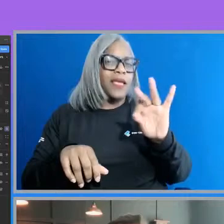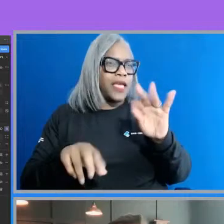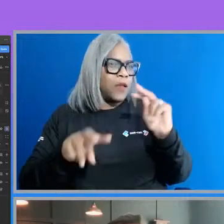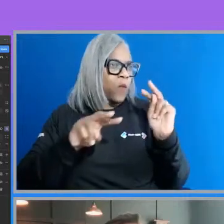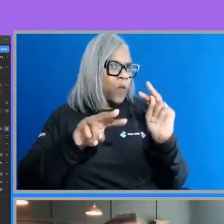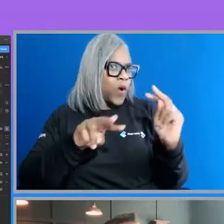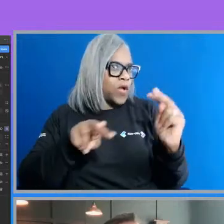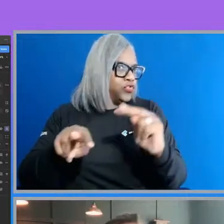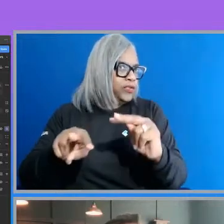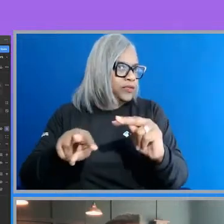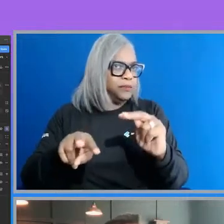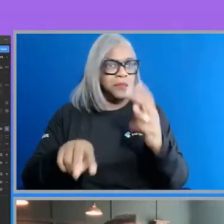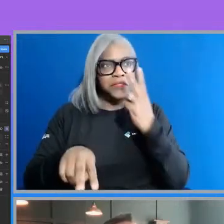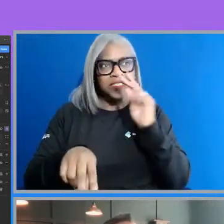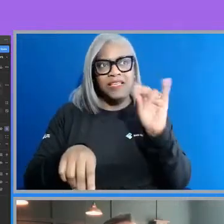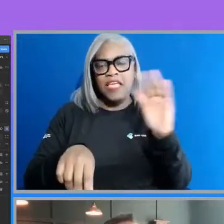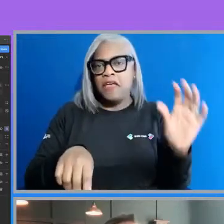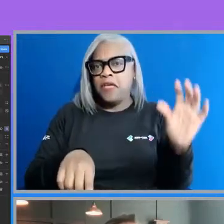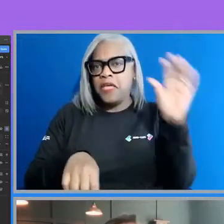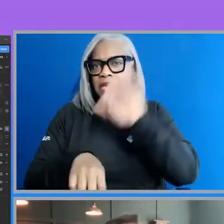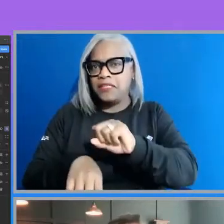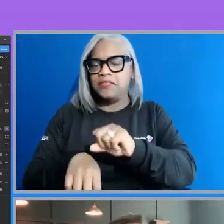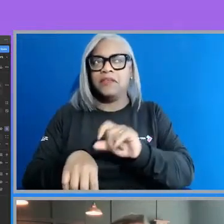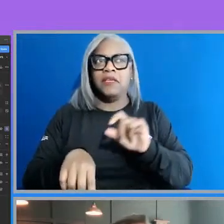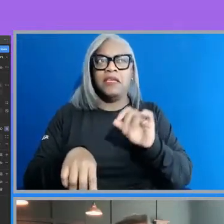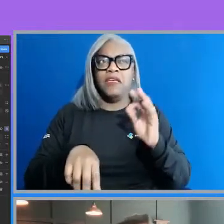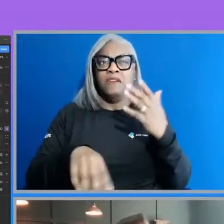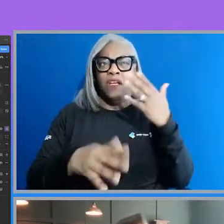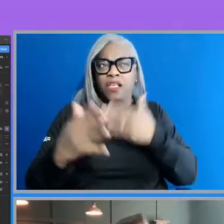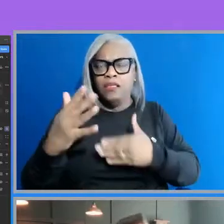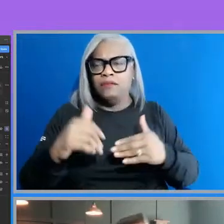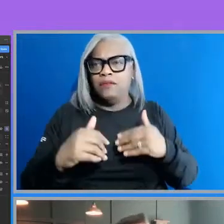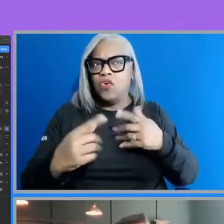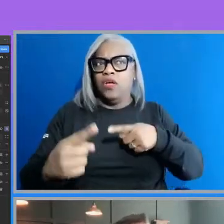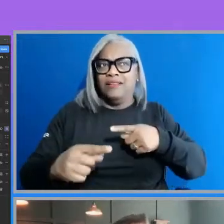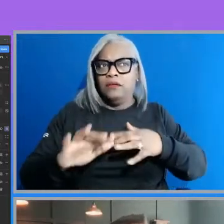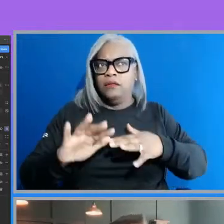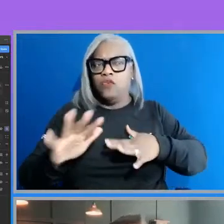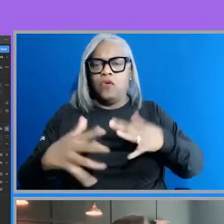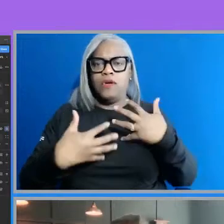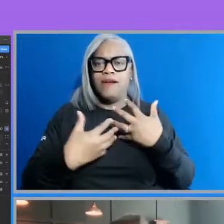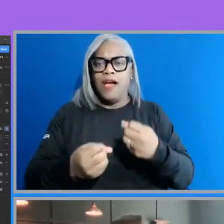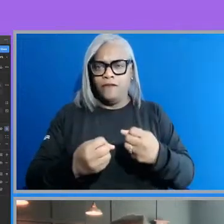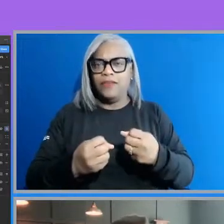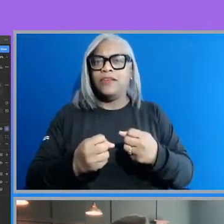as they do it. See if they're guessing. See if they're stumbling. See if they're confident. But now we're looking